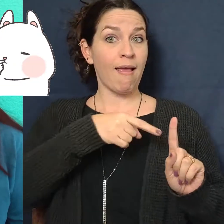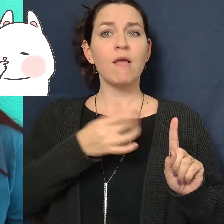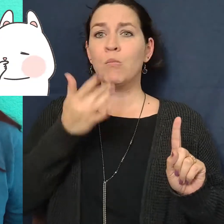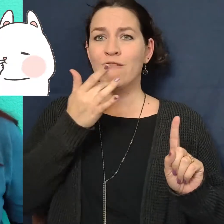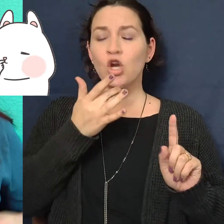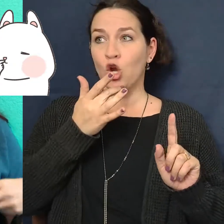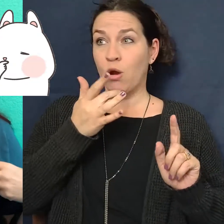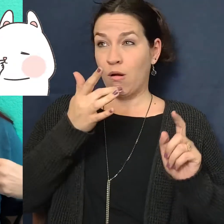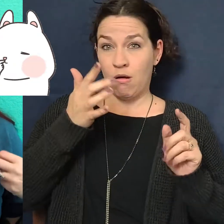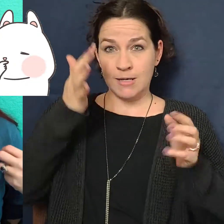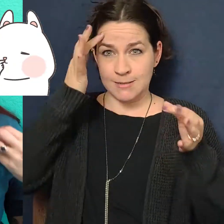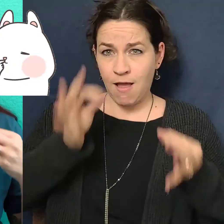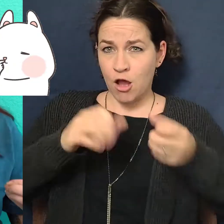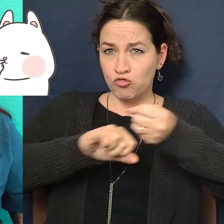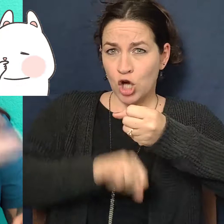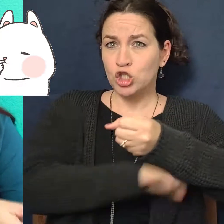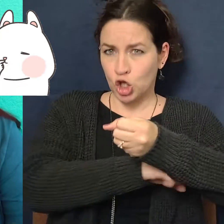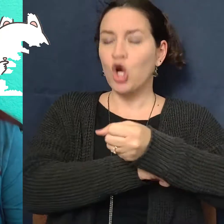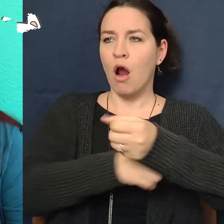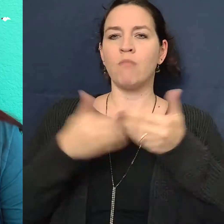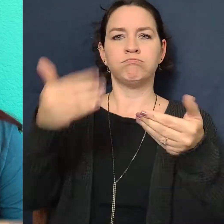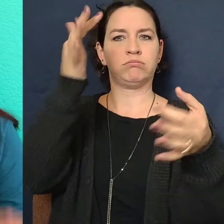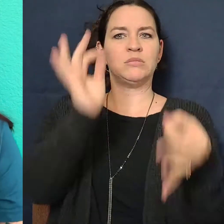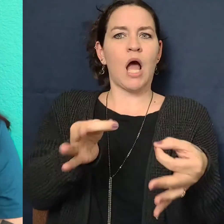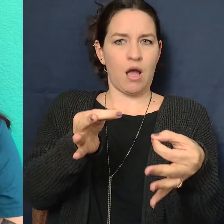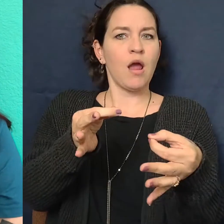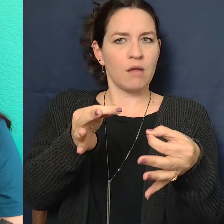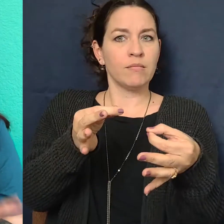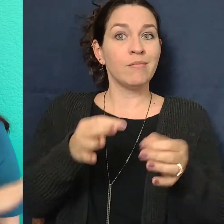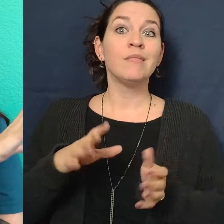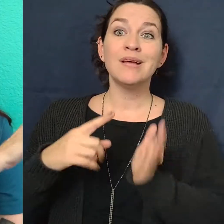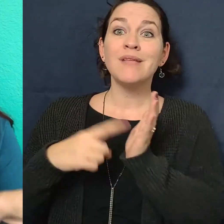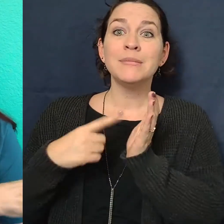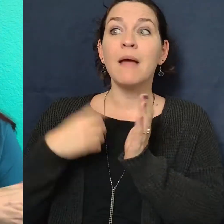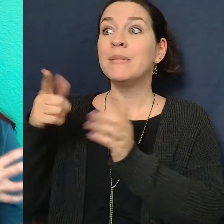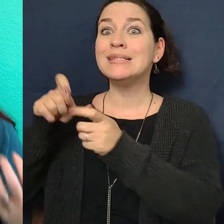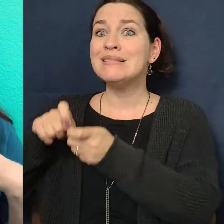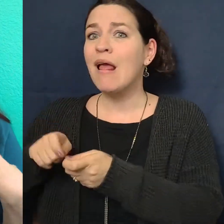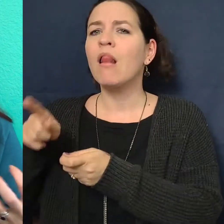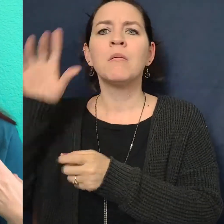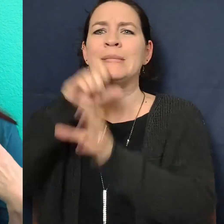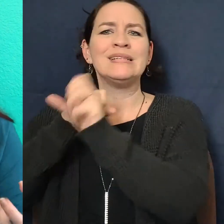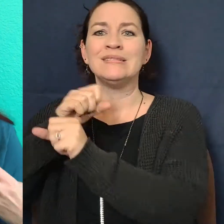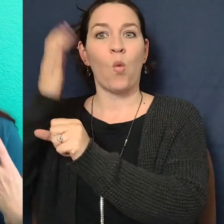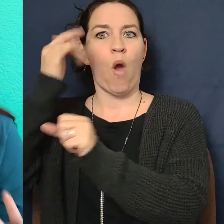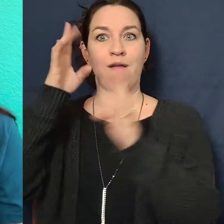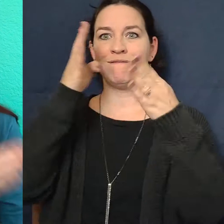made. They are going to make the decision and they're going to say it. And sometimes they'll miss details because they're being pulled. They feel like they want